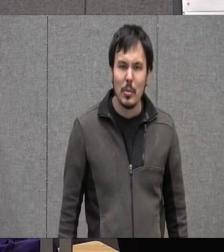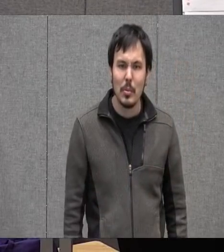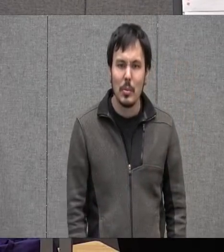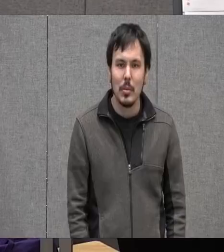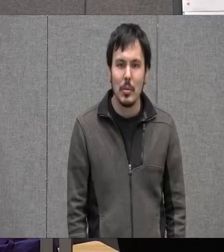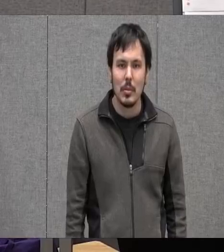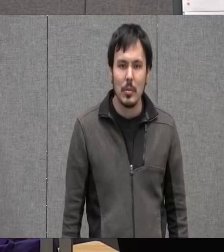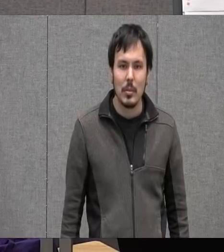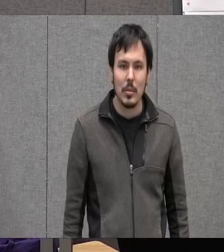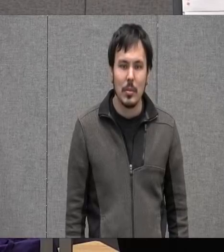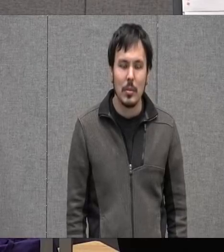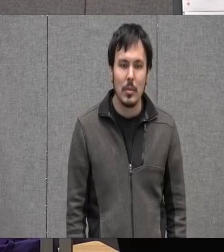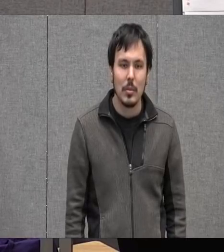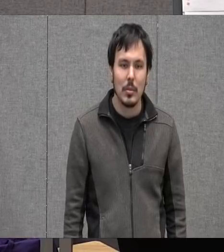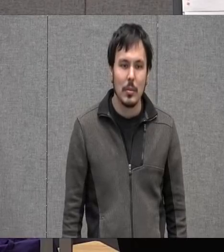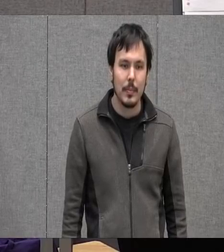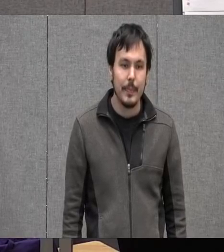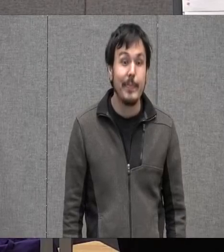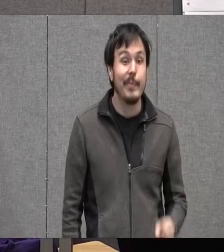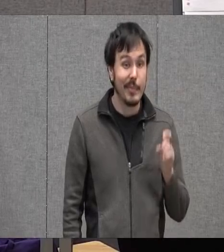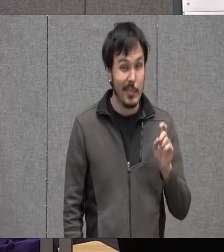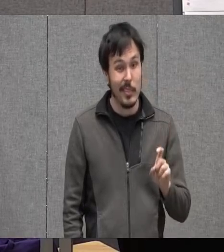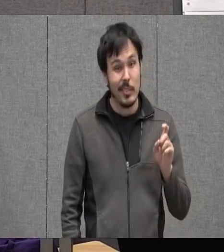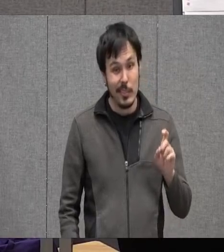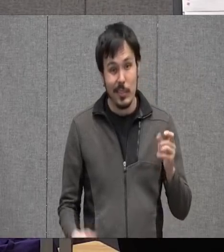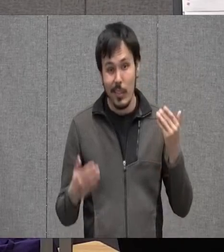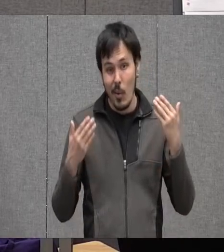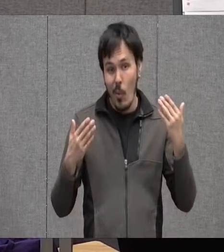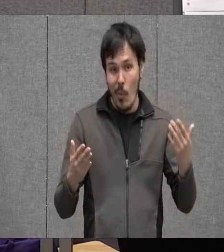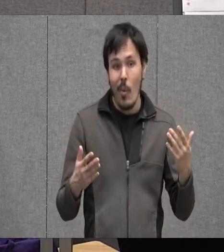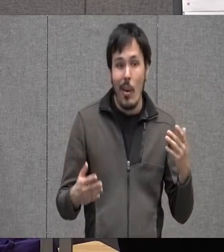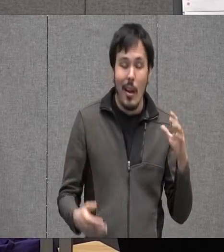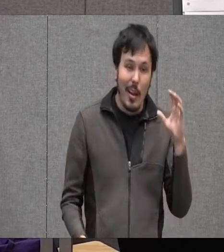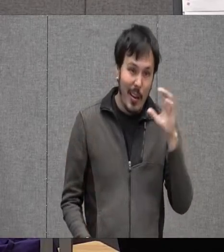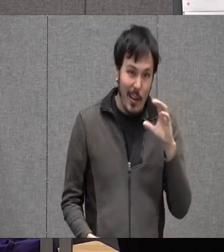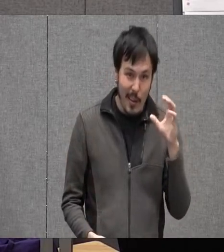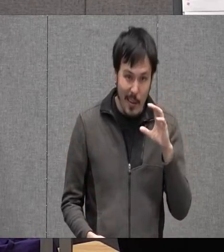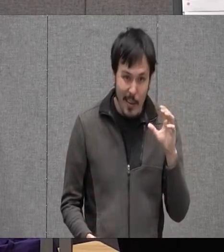Yeah we need to go ahead and find that next number,